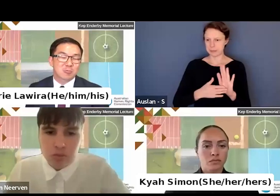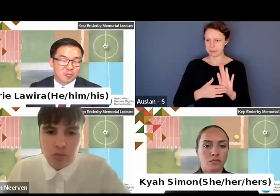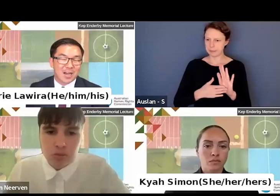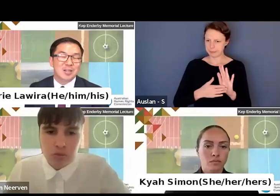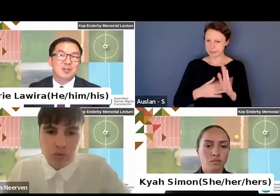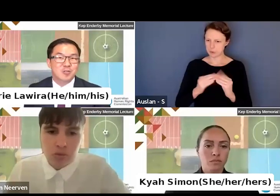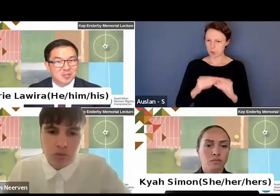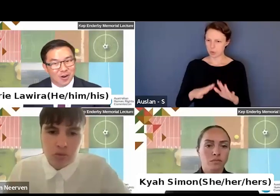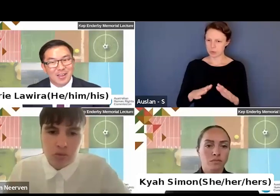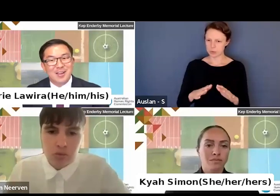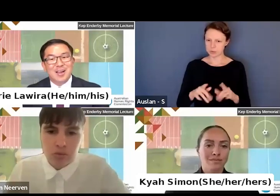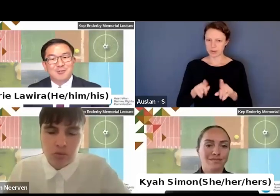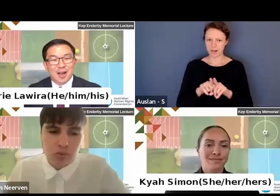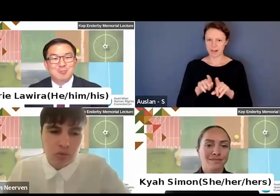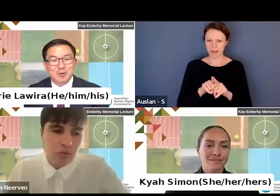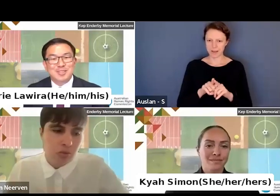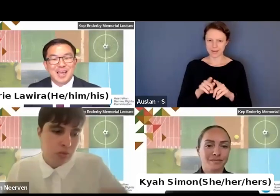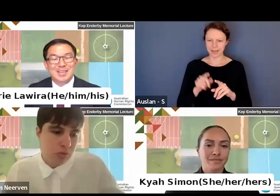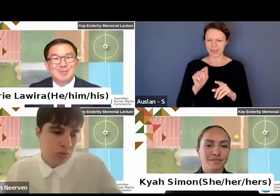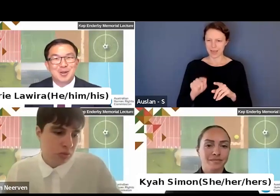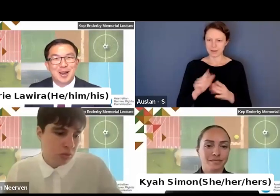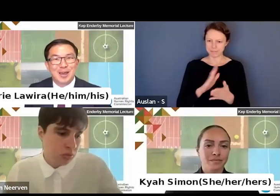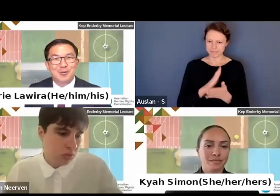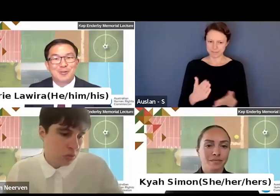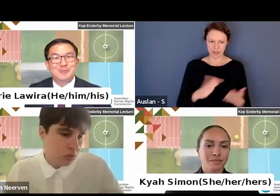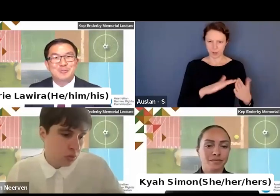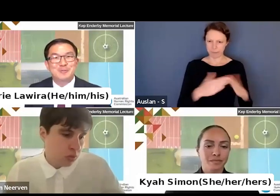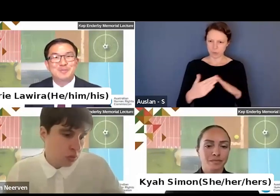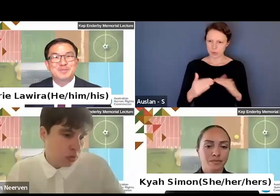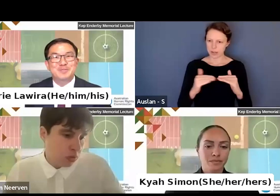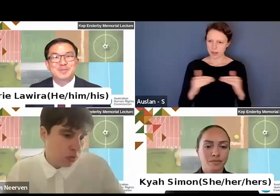ground, sorry, grassroots and community level?